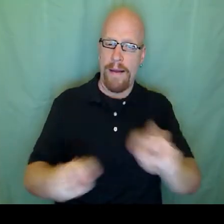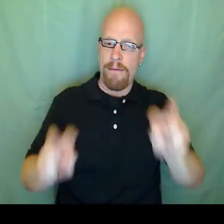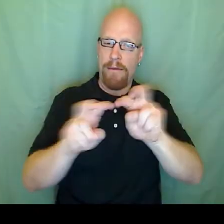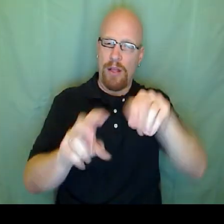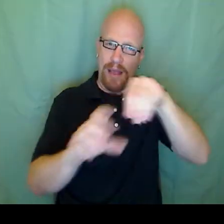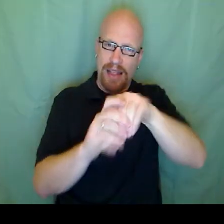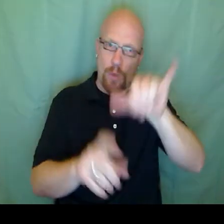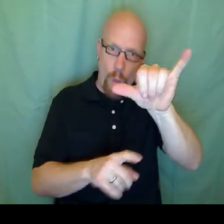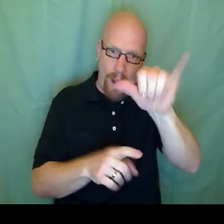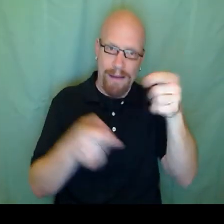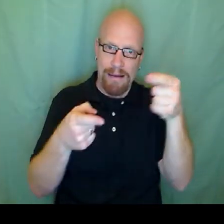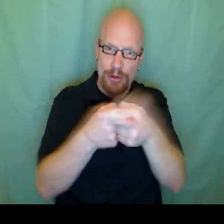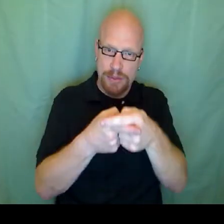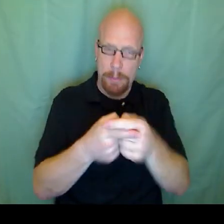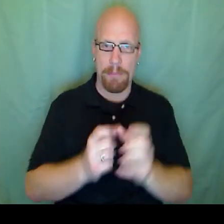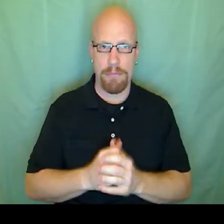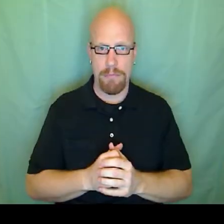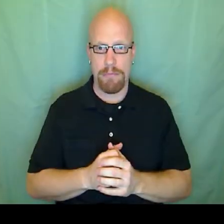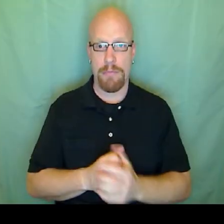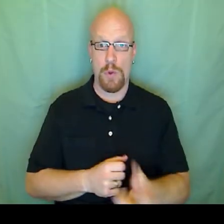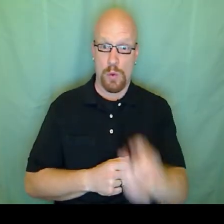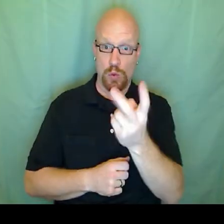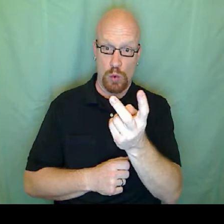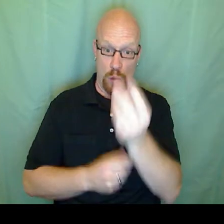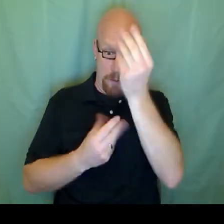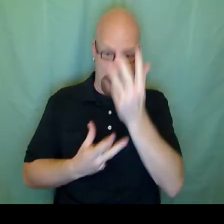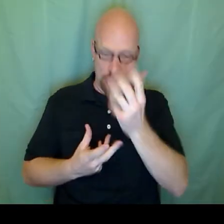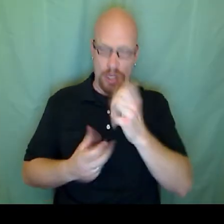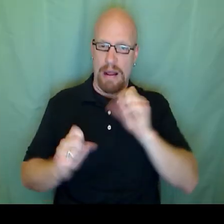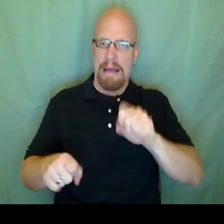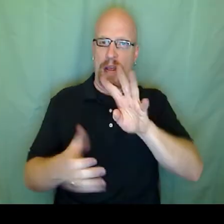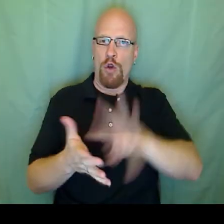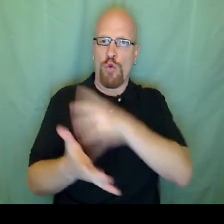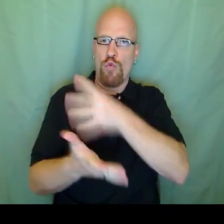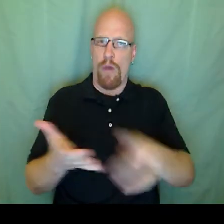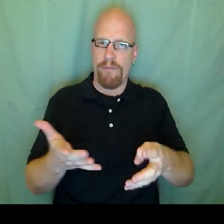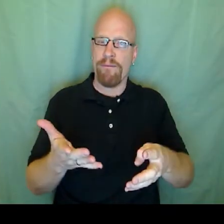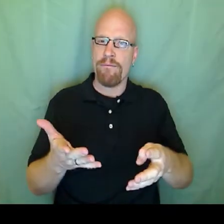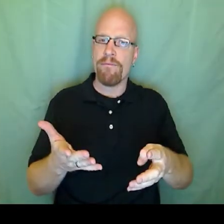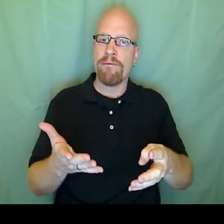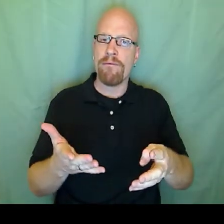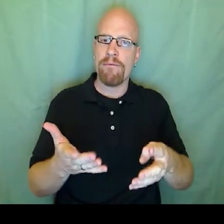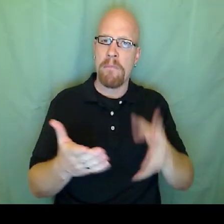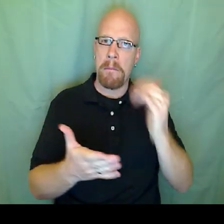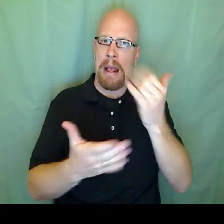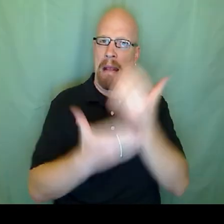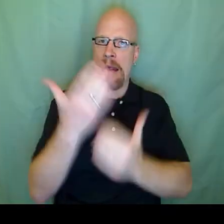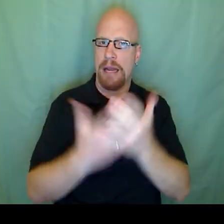And the B value provides me the Y value and for the Y intercept. With those two pieces of information,